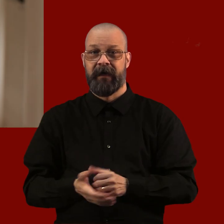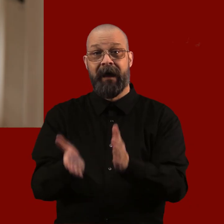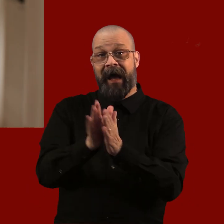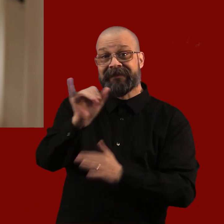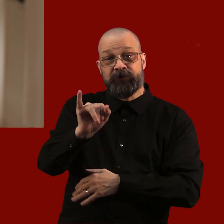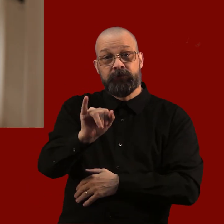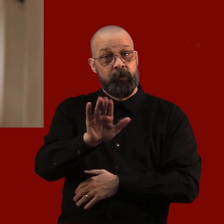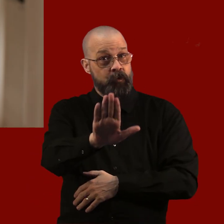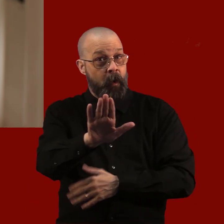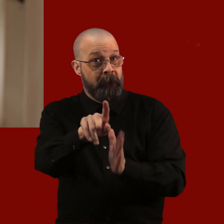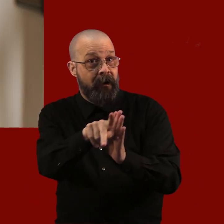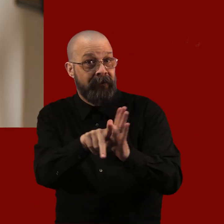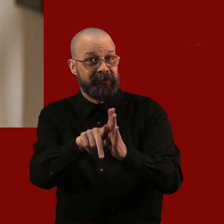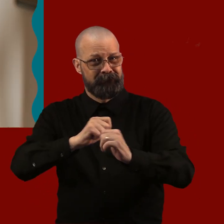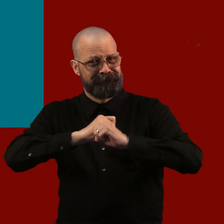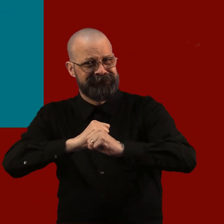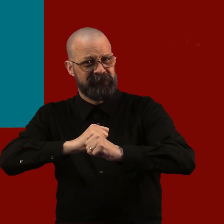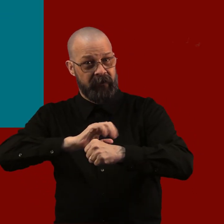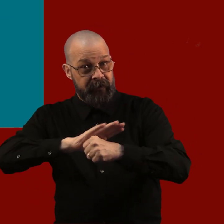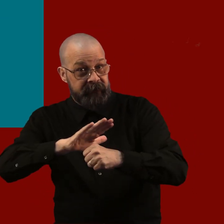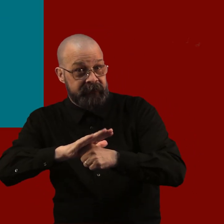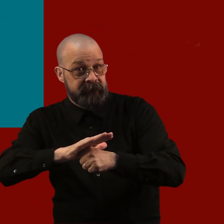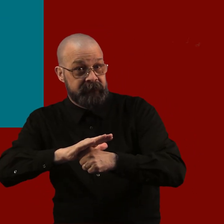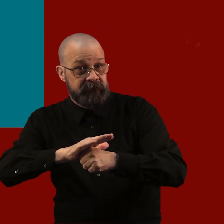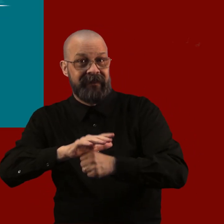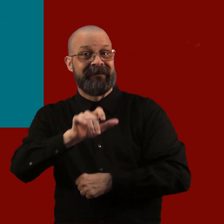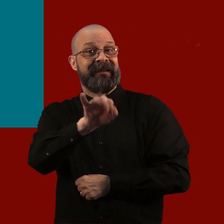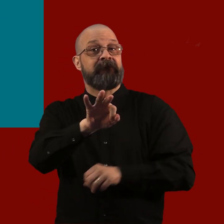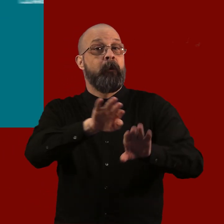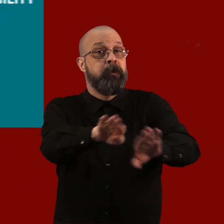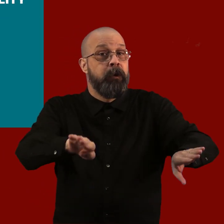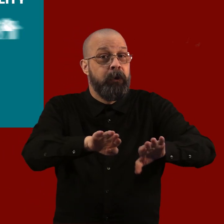pool or storage area. You can also require renter's insurance for personal liability